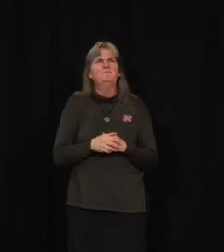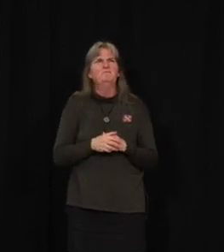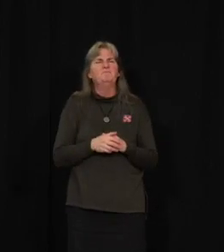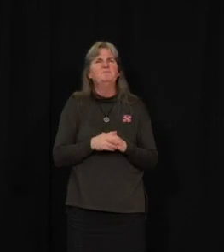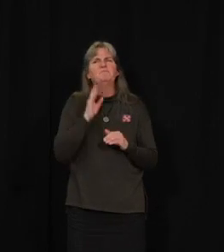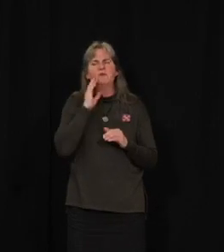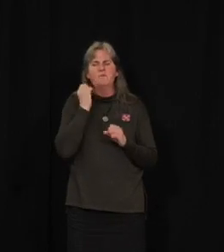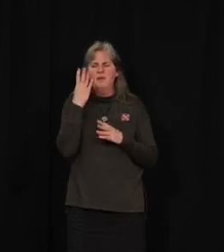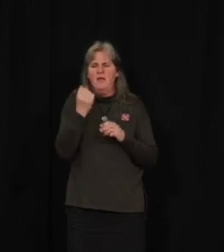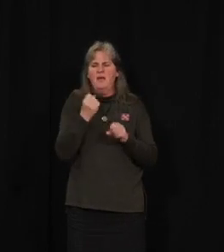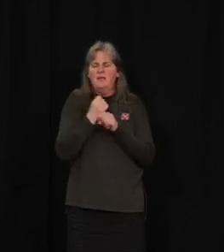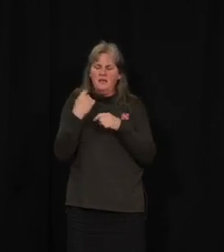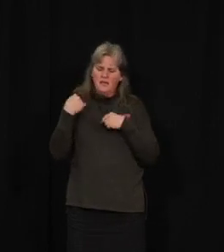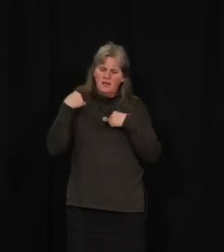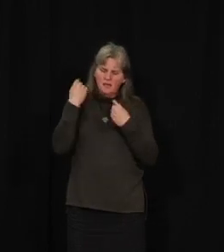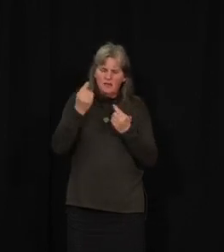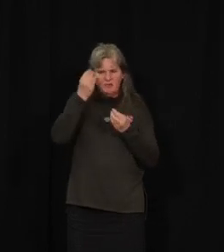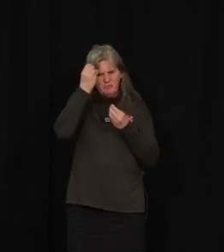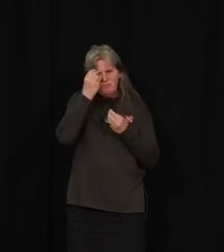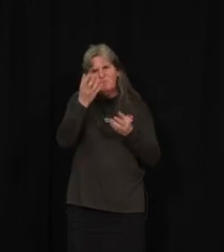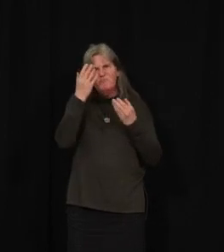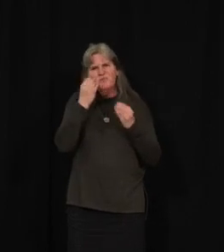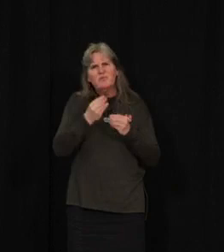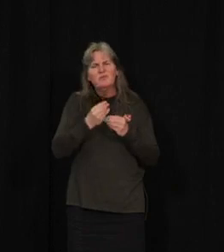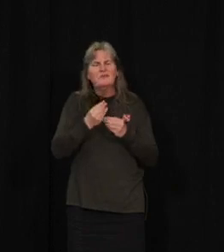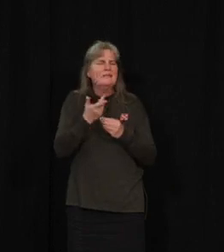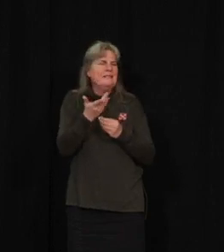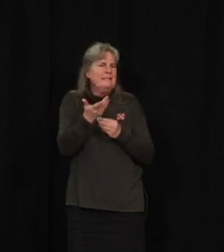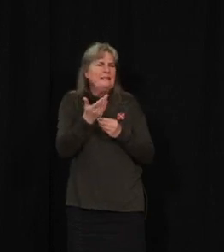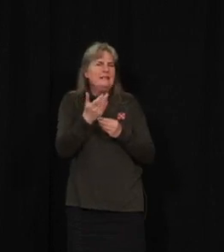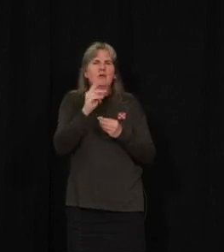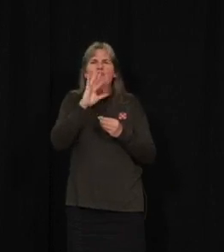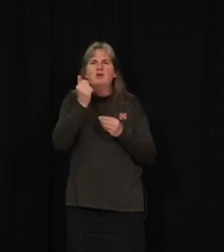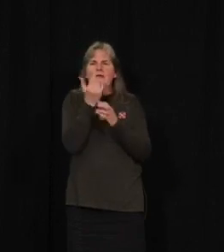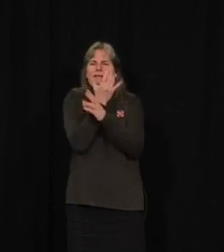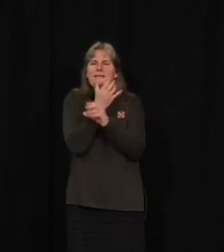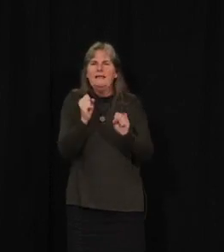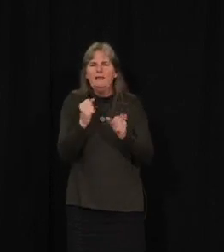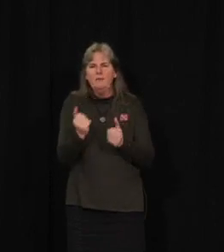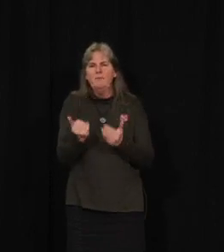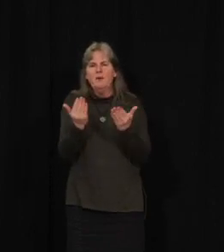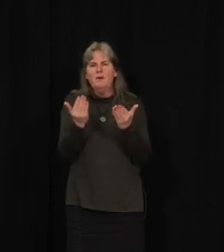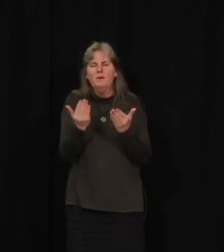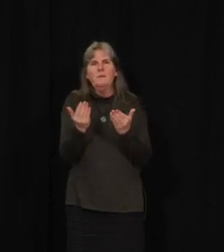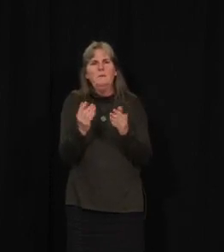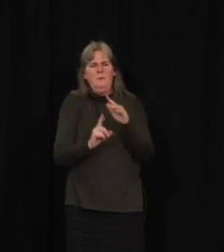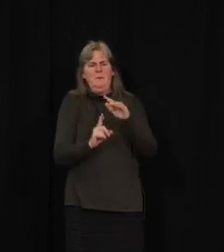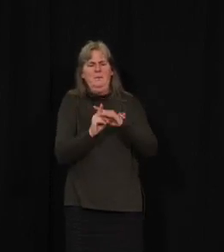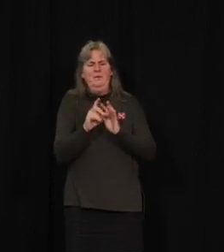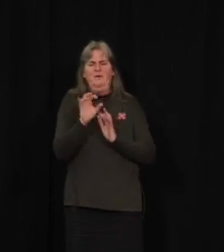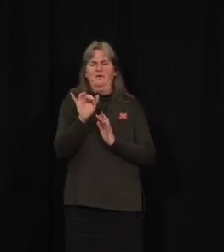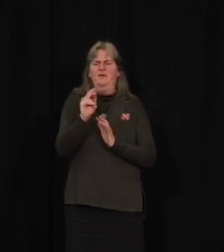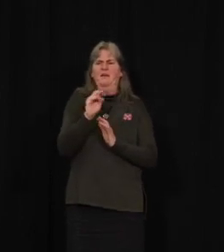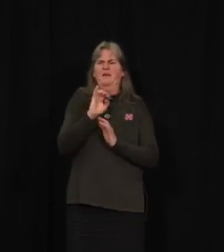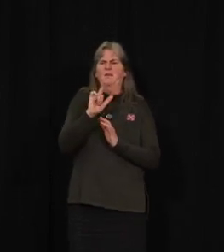and how unreliable that is in this time of fentanyl and other artificial opioids, with the